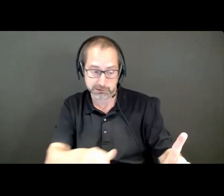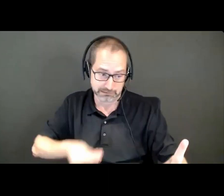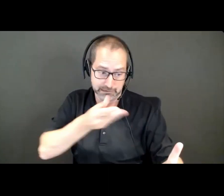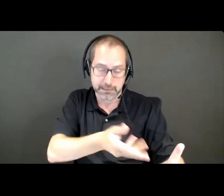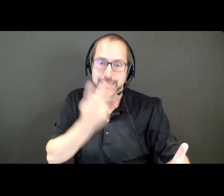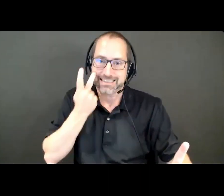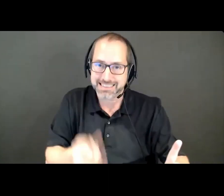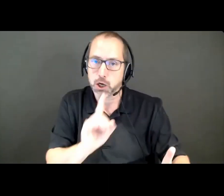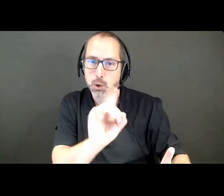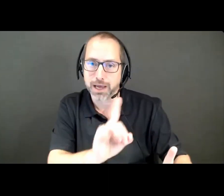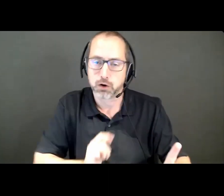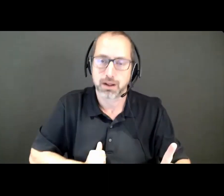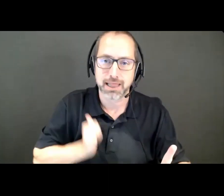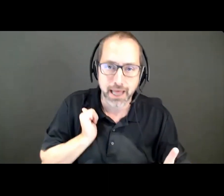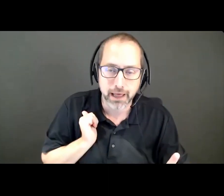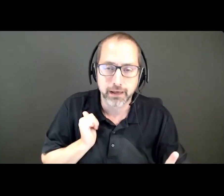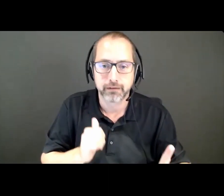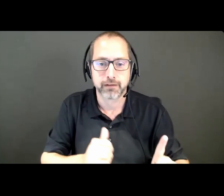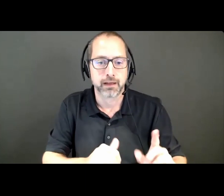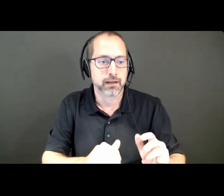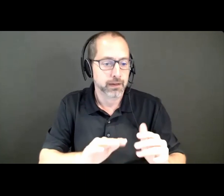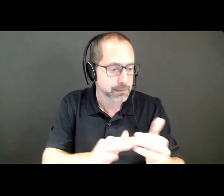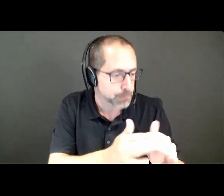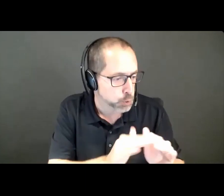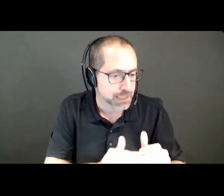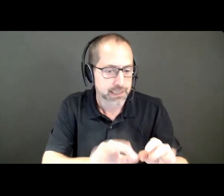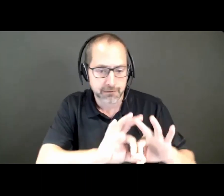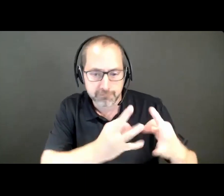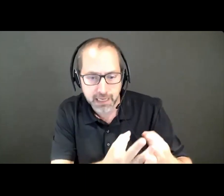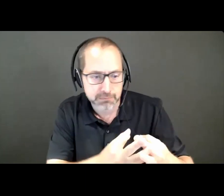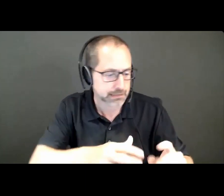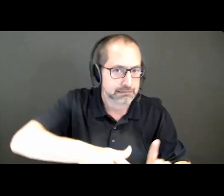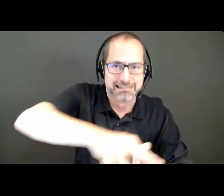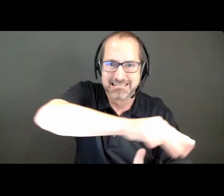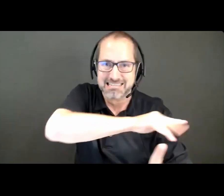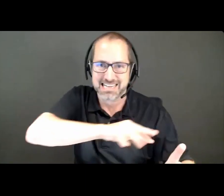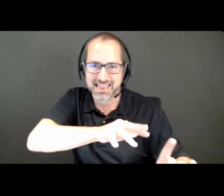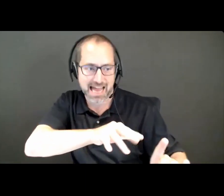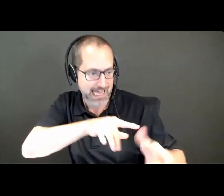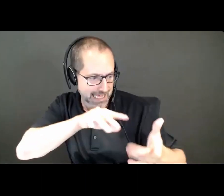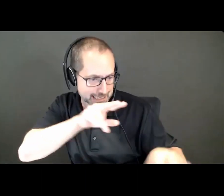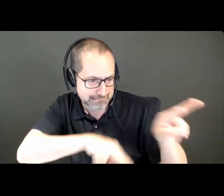how it is impacting the community and the family. I think is one of the main things.